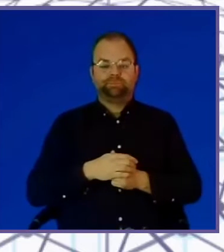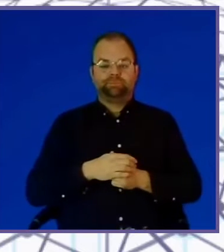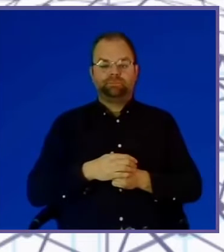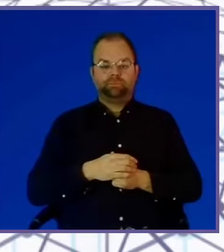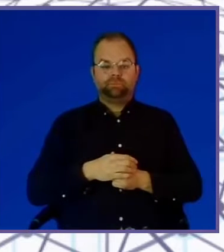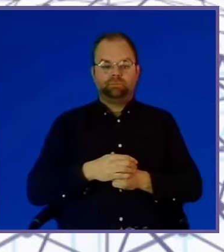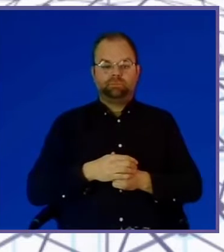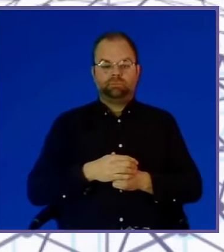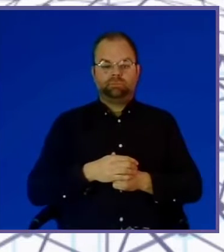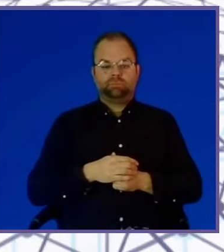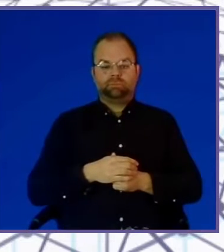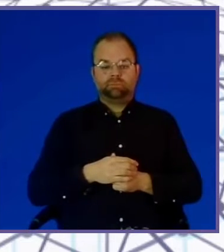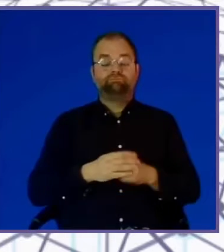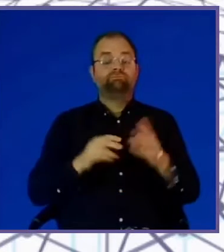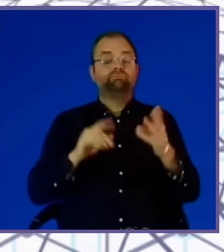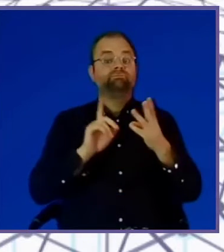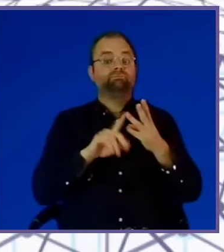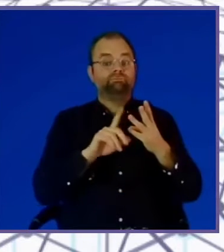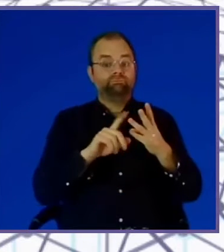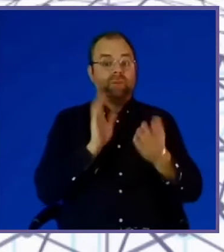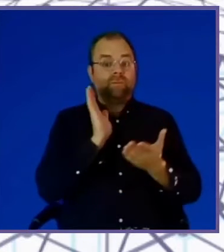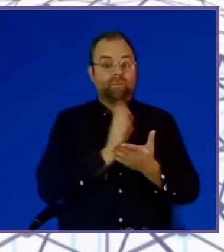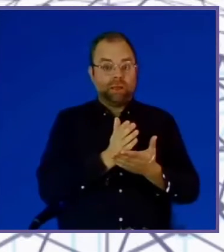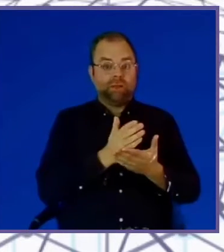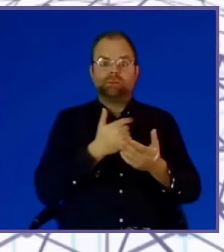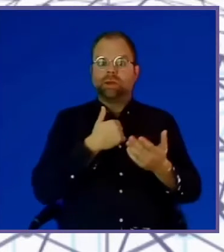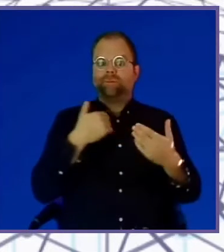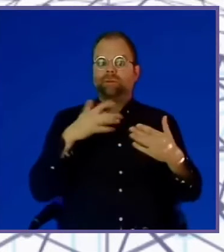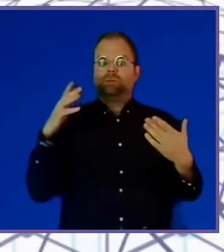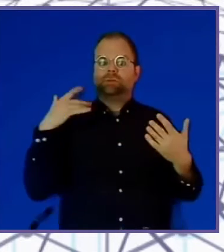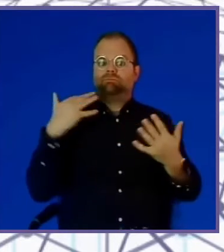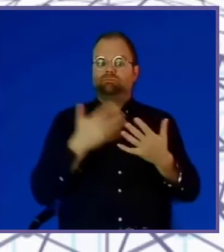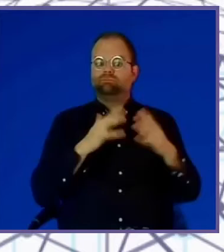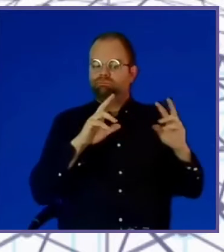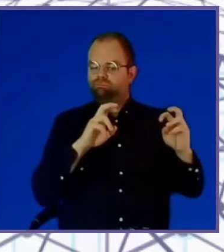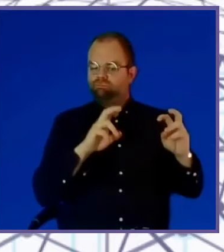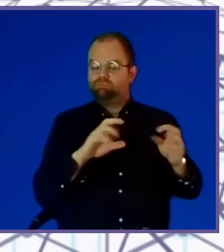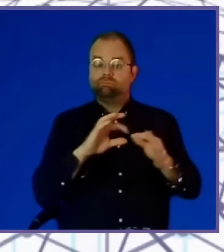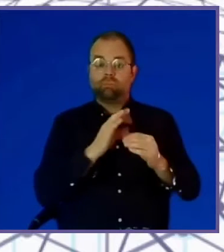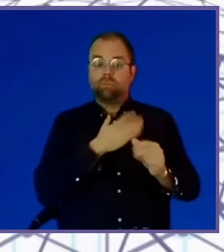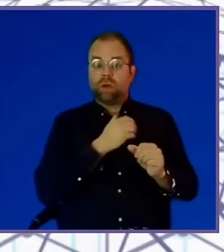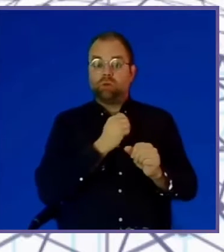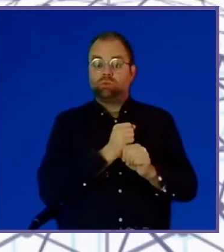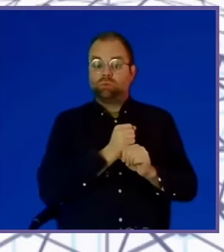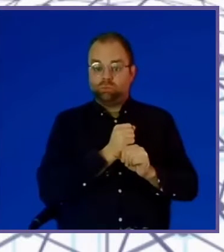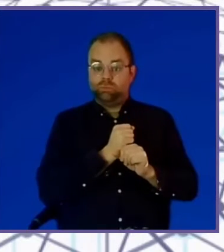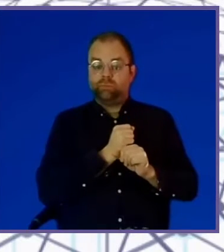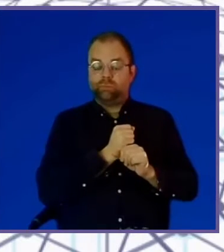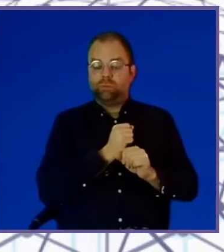the environment is inaccessible, physical or digital environment.